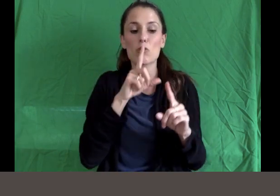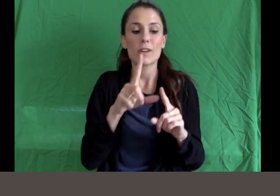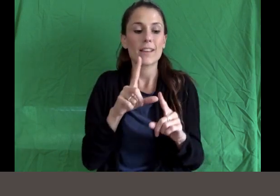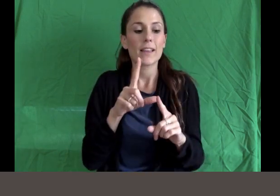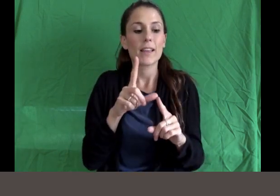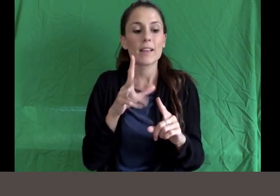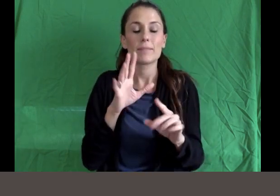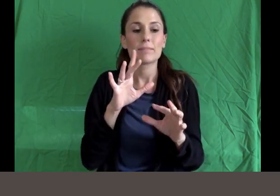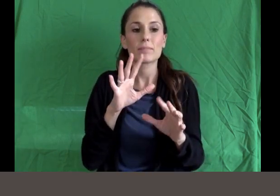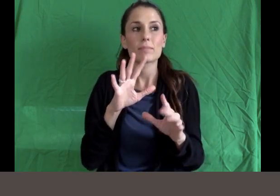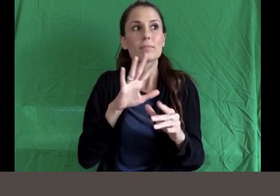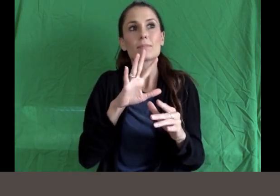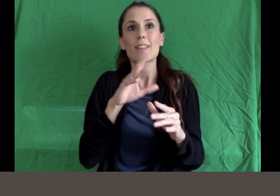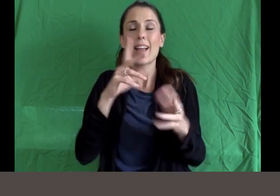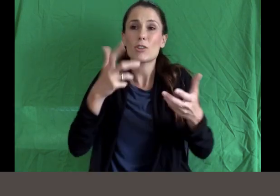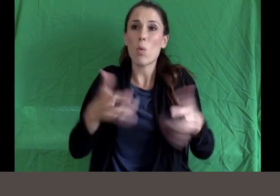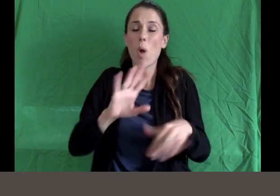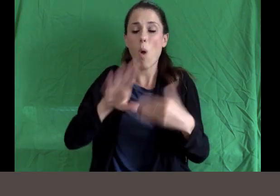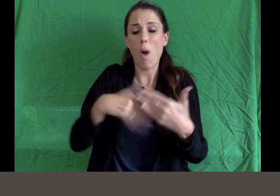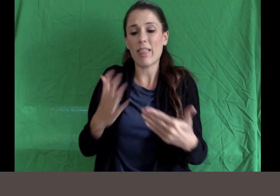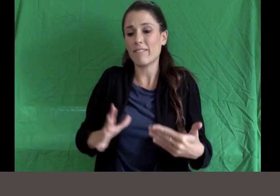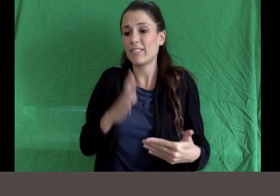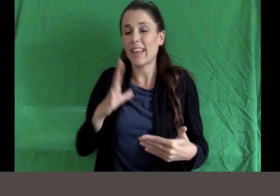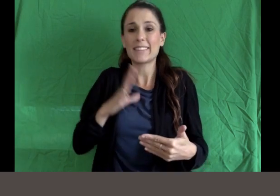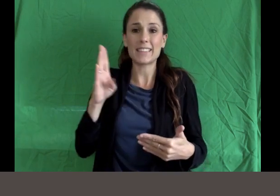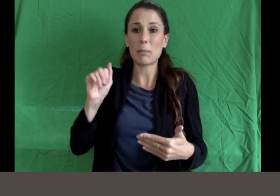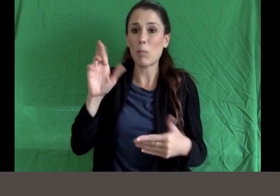of the fancy bar charts if you're reporting something on cities don't turn your bars into